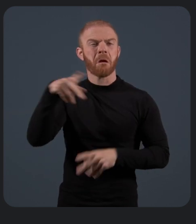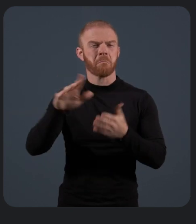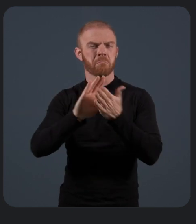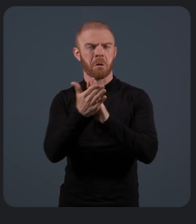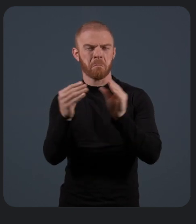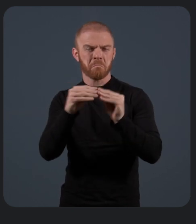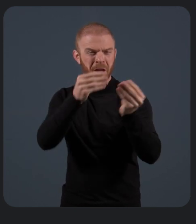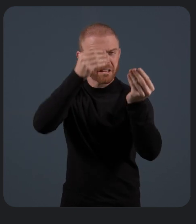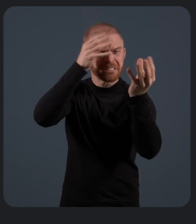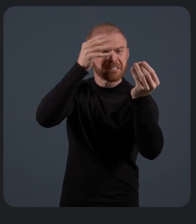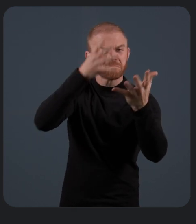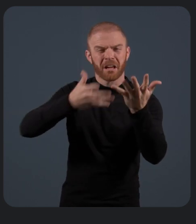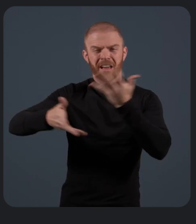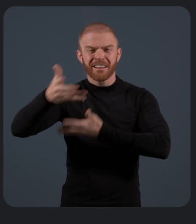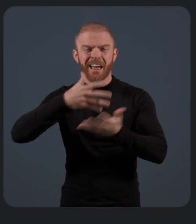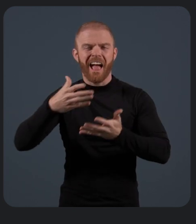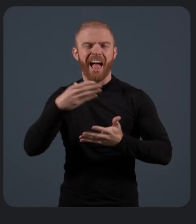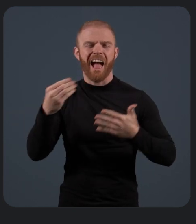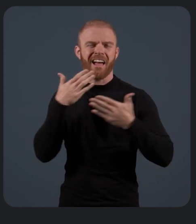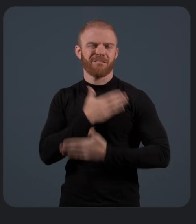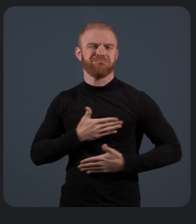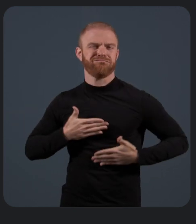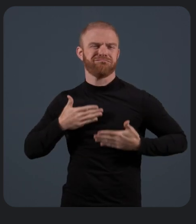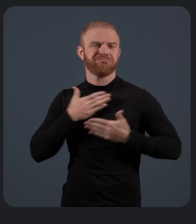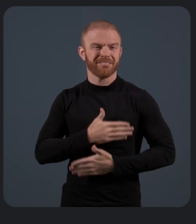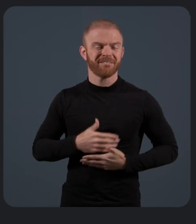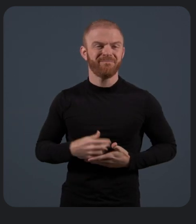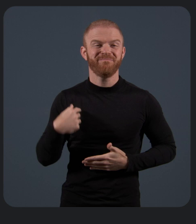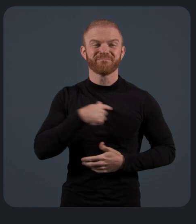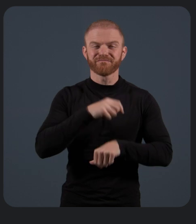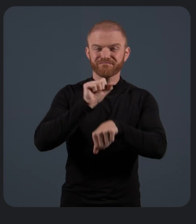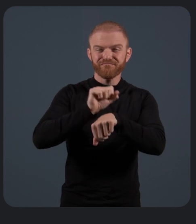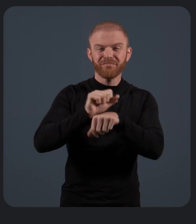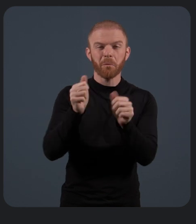to be more informative, engaging, and delightful.